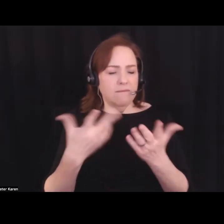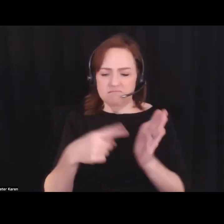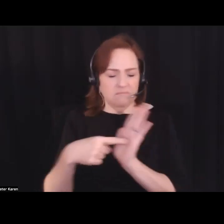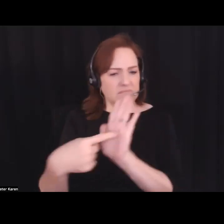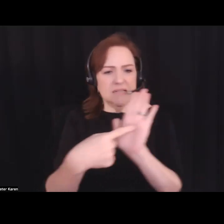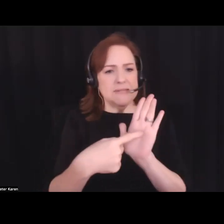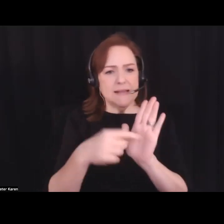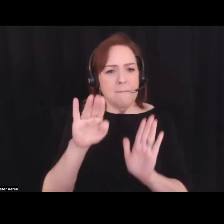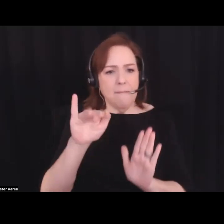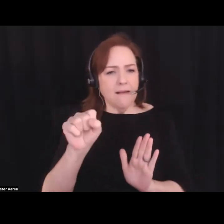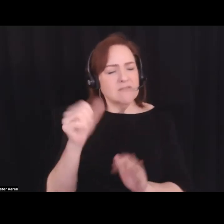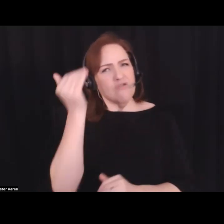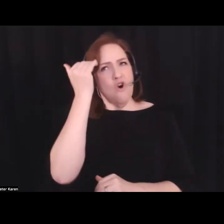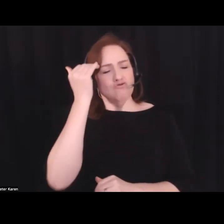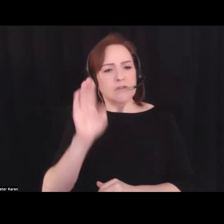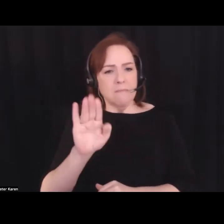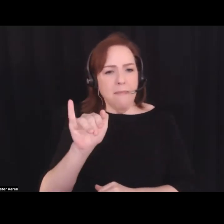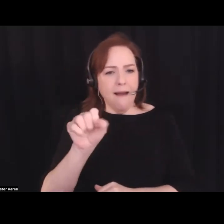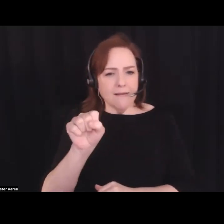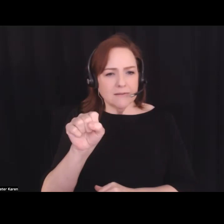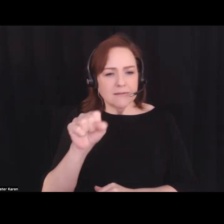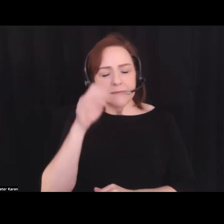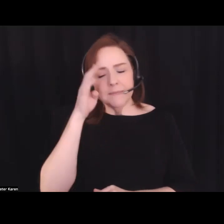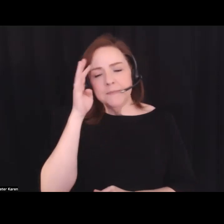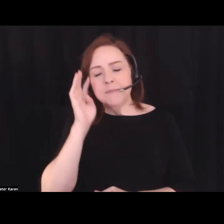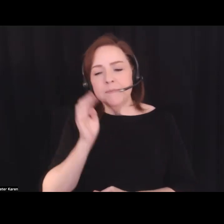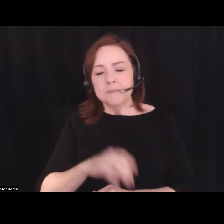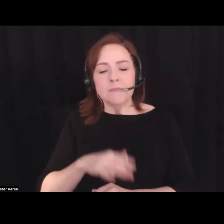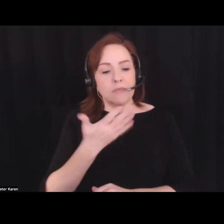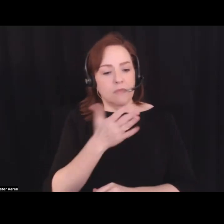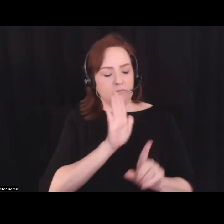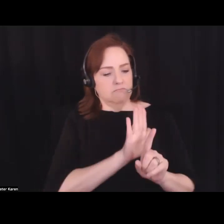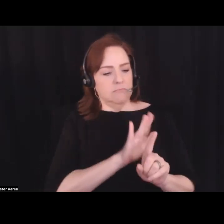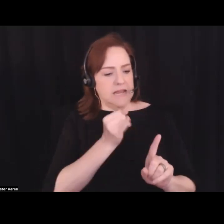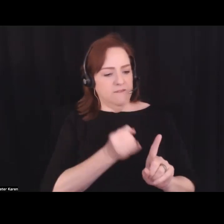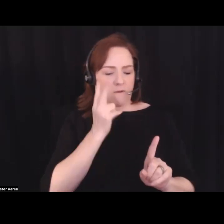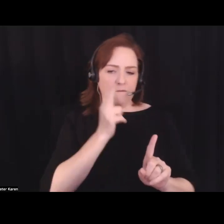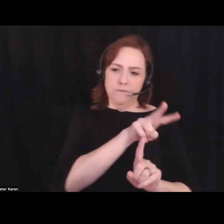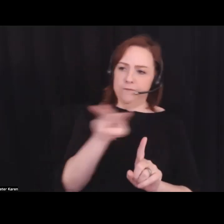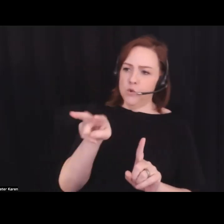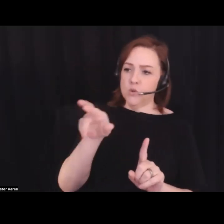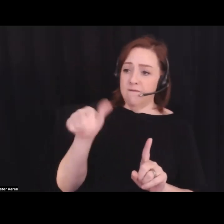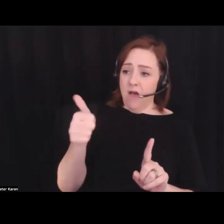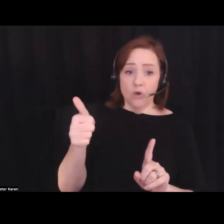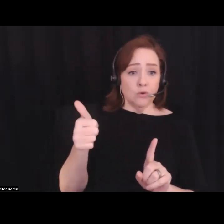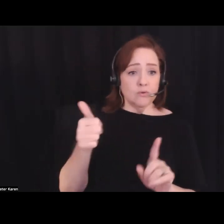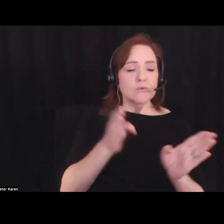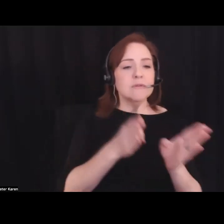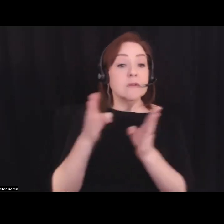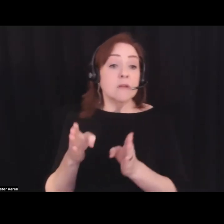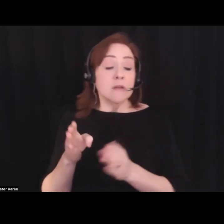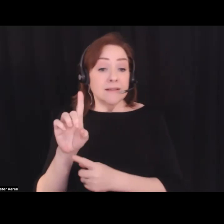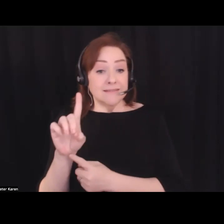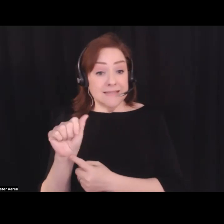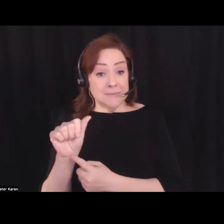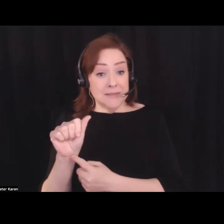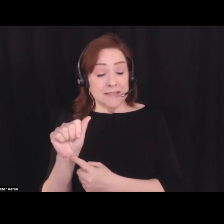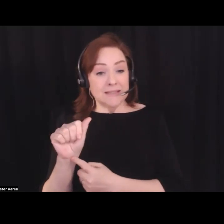your that individual's views of others in terms of disabilities. there may be what we call ableism.